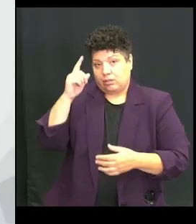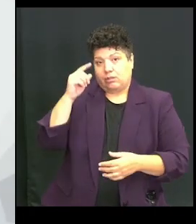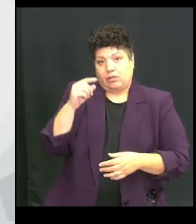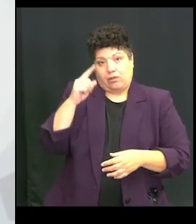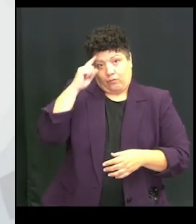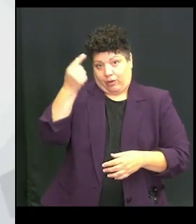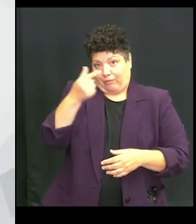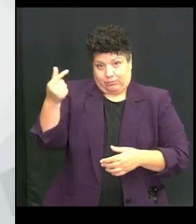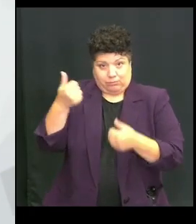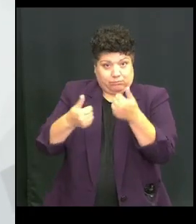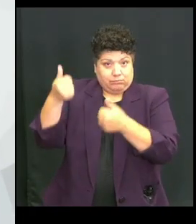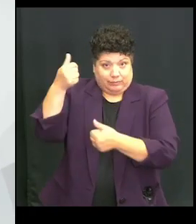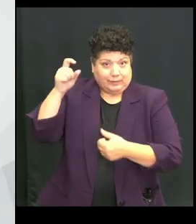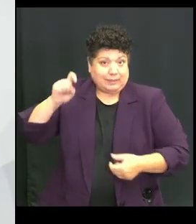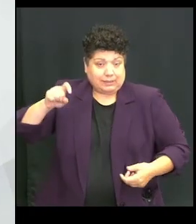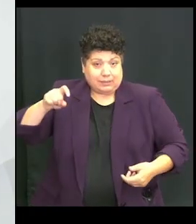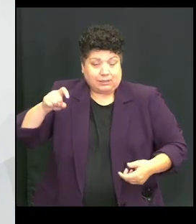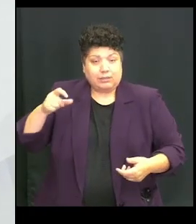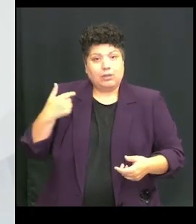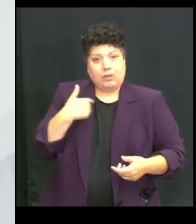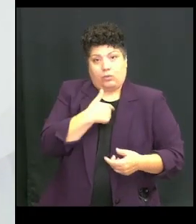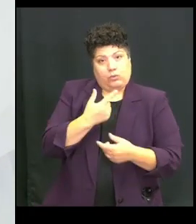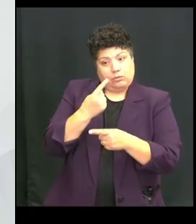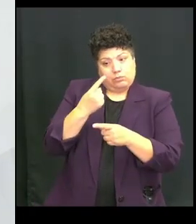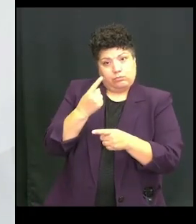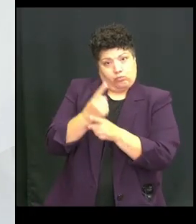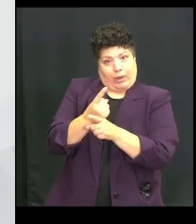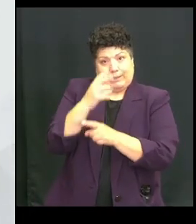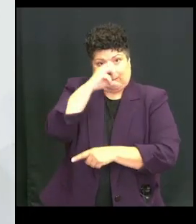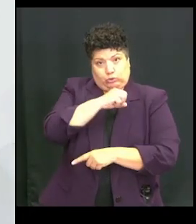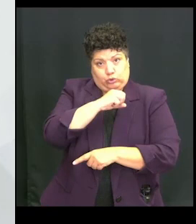and make sure that we're using the right assumptions and not the wrong ones.